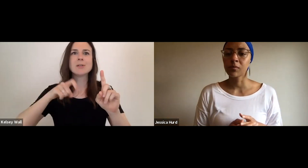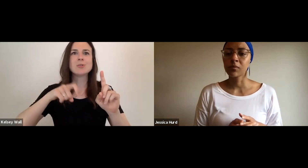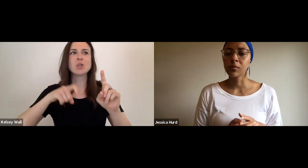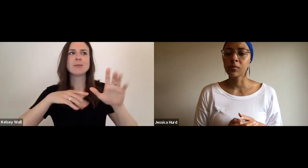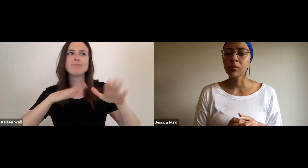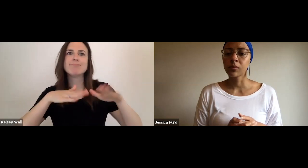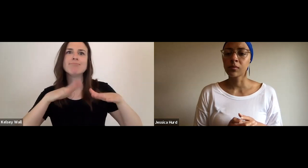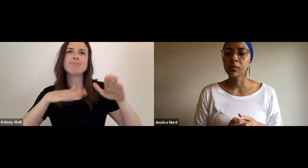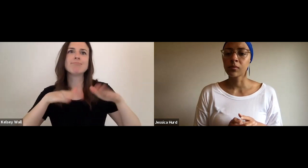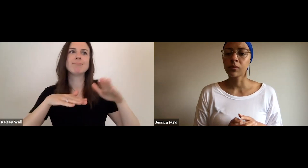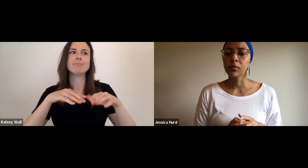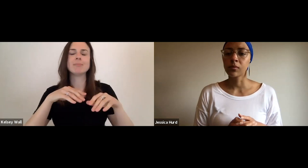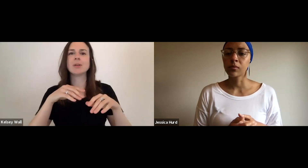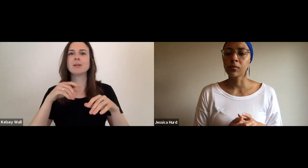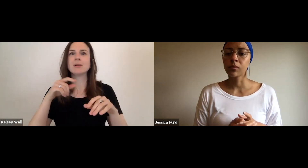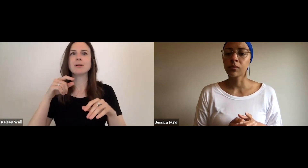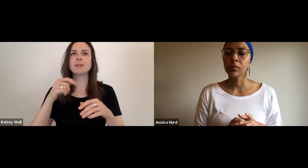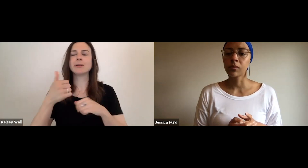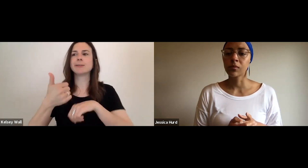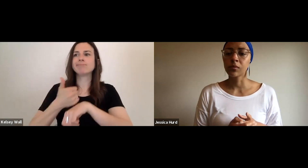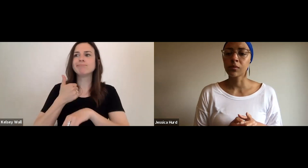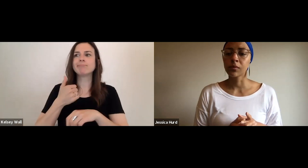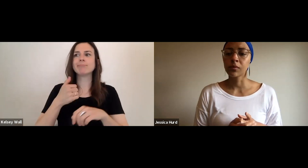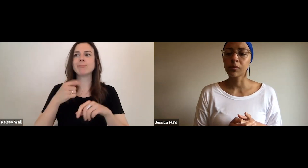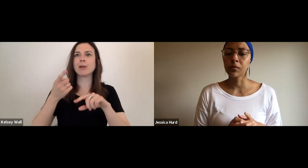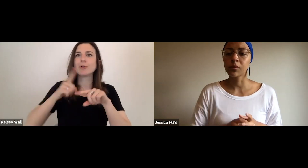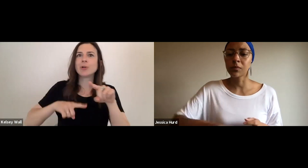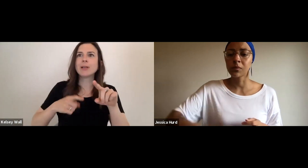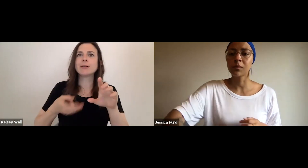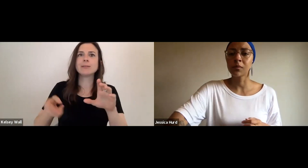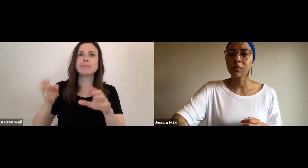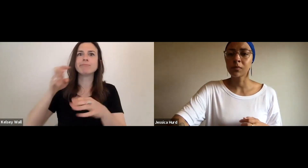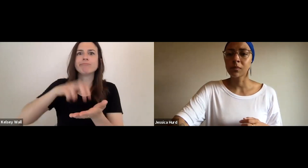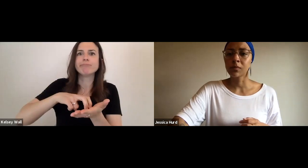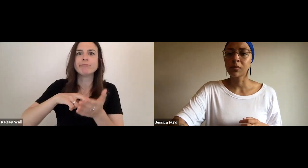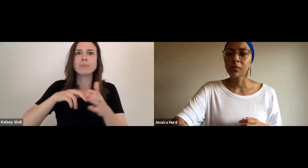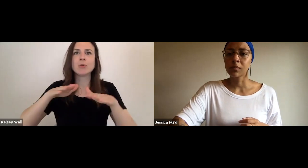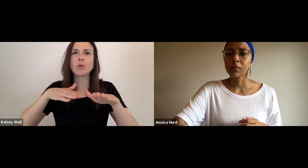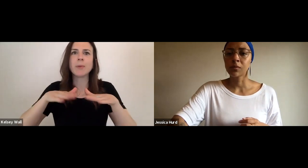So, maybe we have ambitions and ideas of what we should do, that we should take that walk,